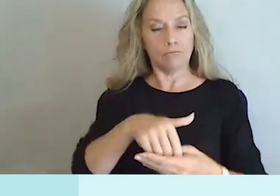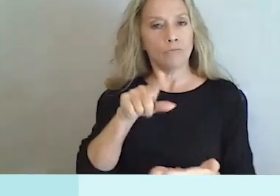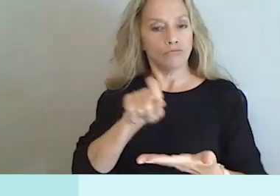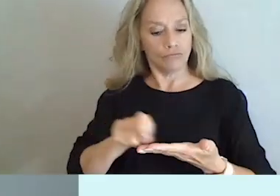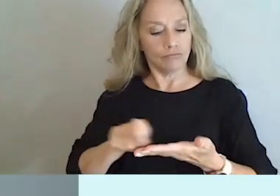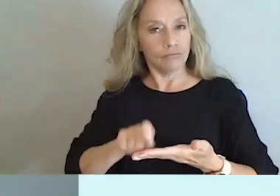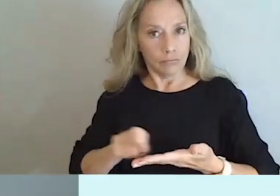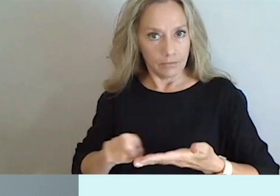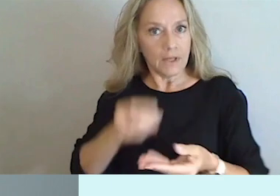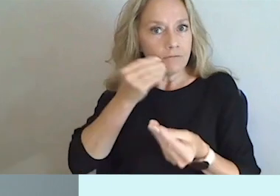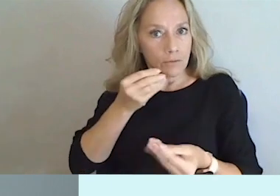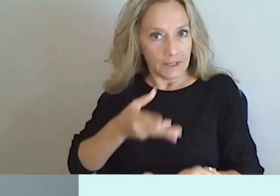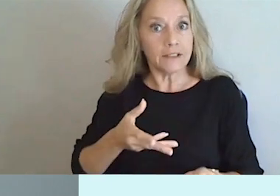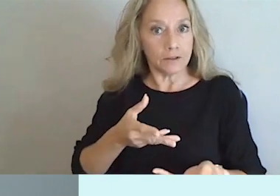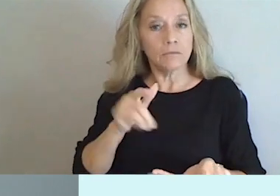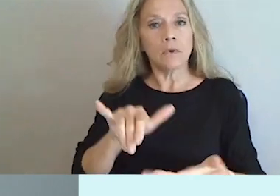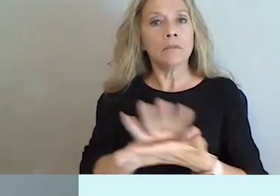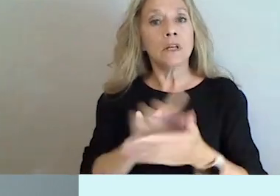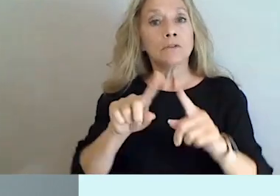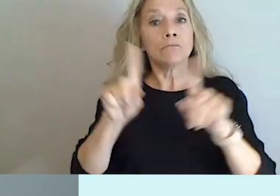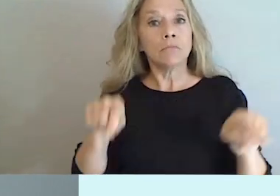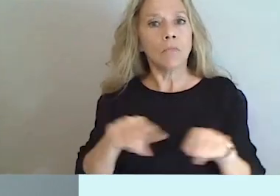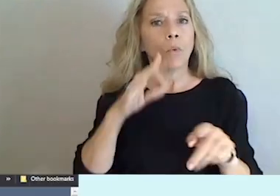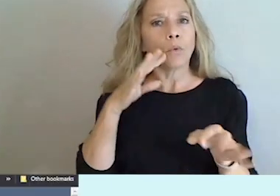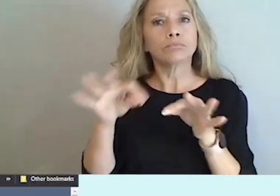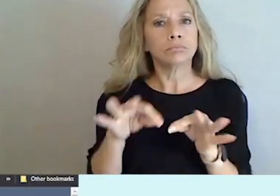This video will focus on TennCare's Paper Renewal Packet.